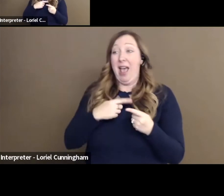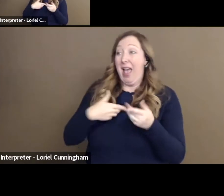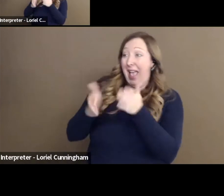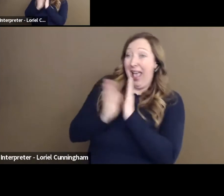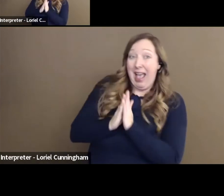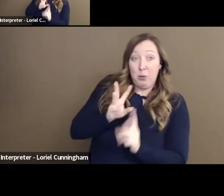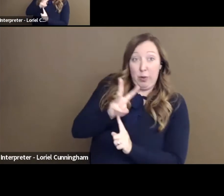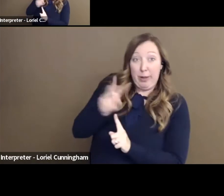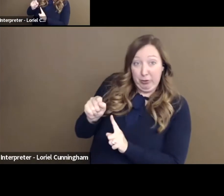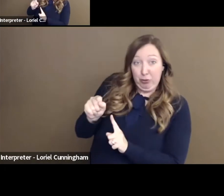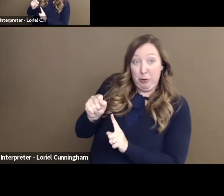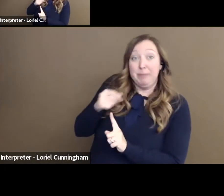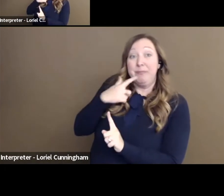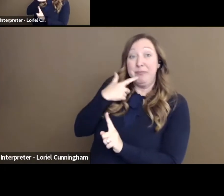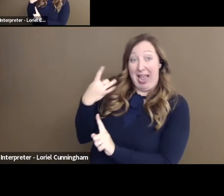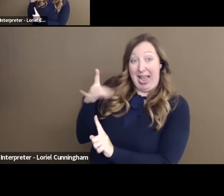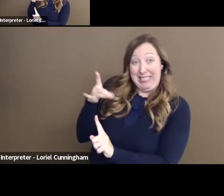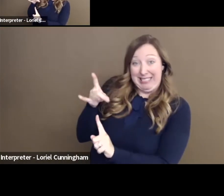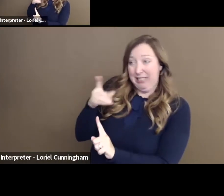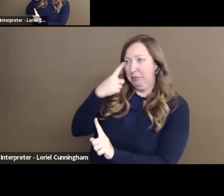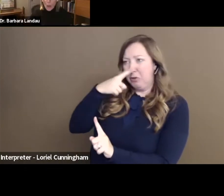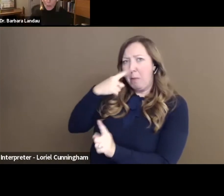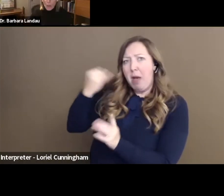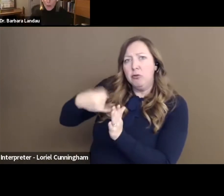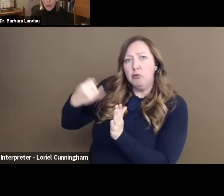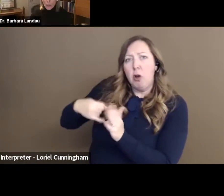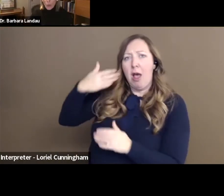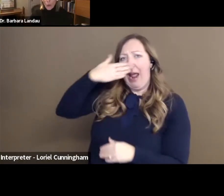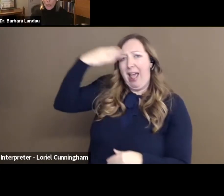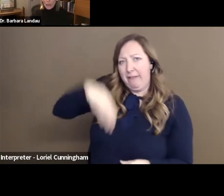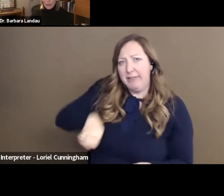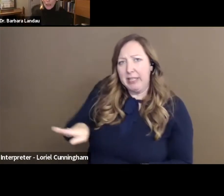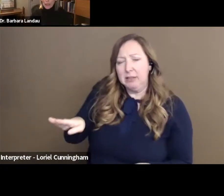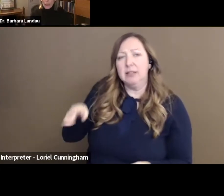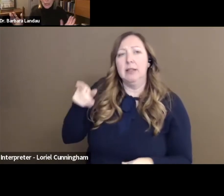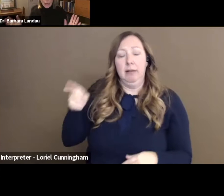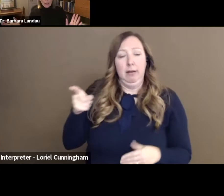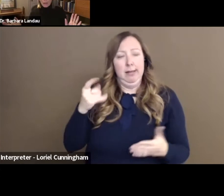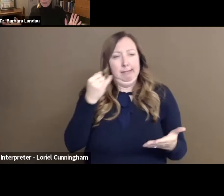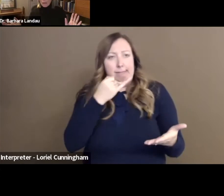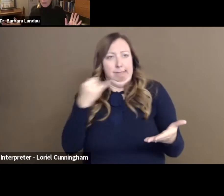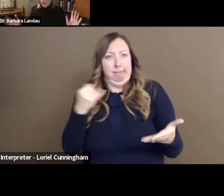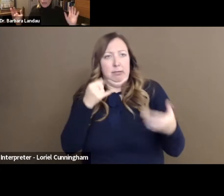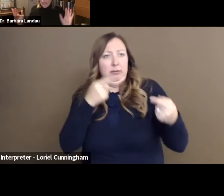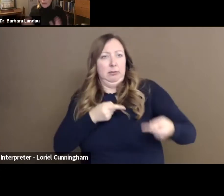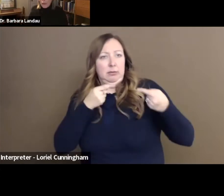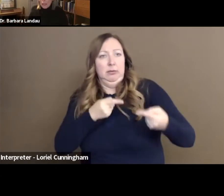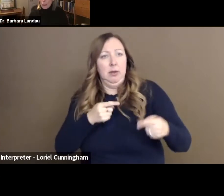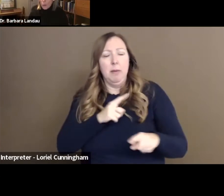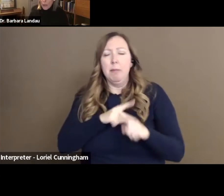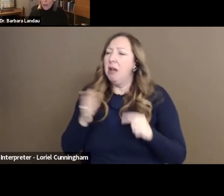not not very much at all of spatial organization but if you ask them what it is they say